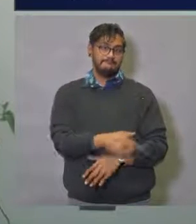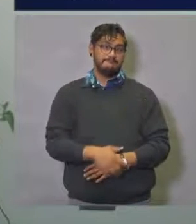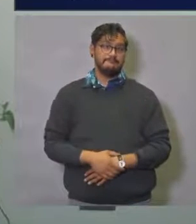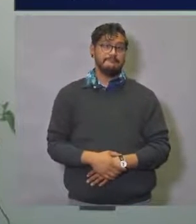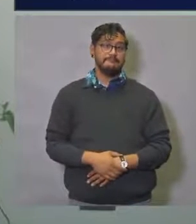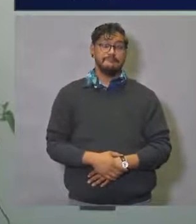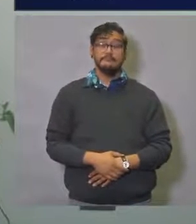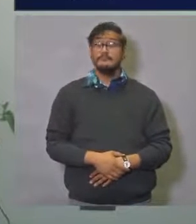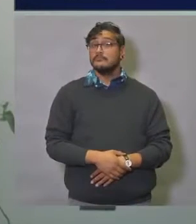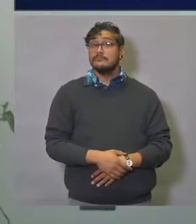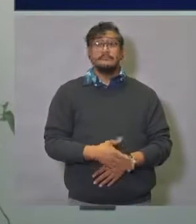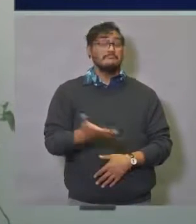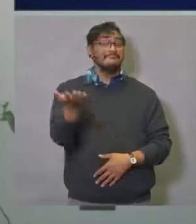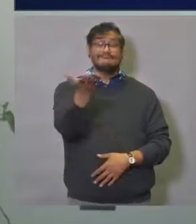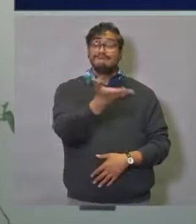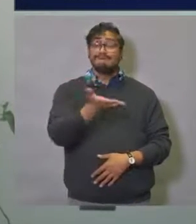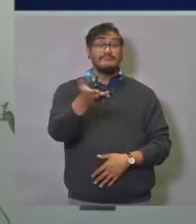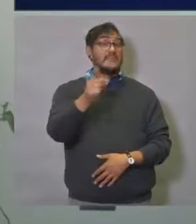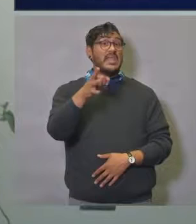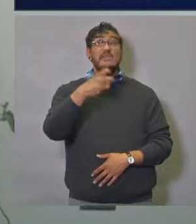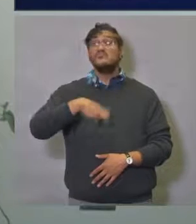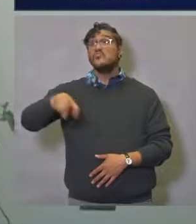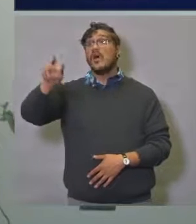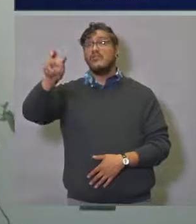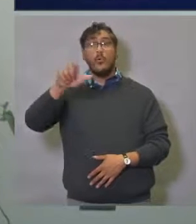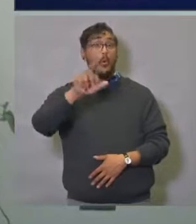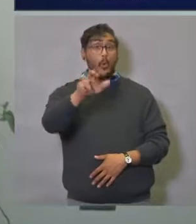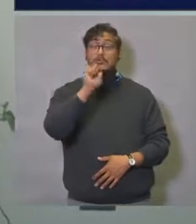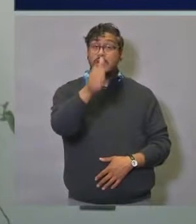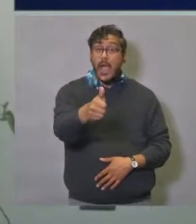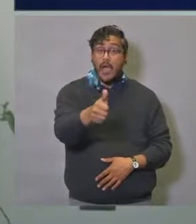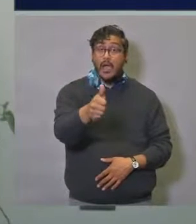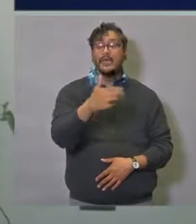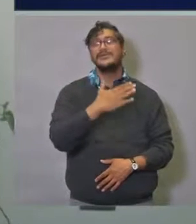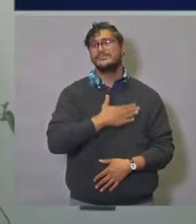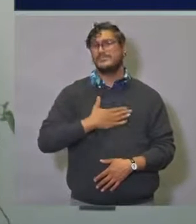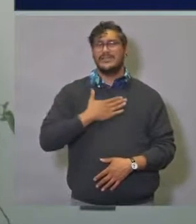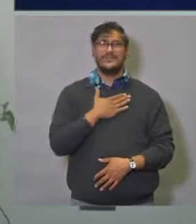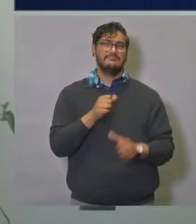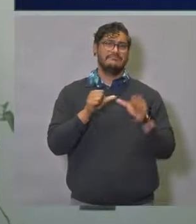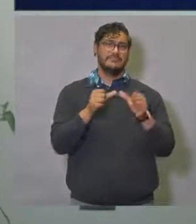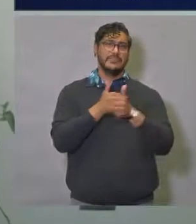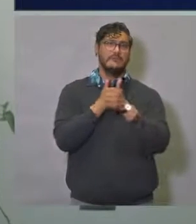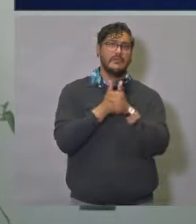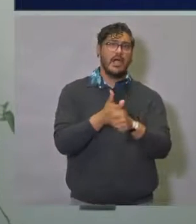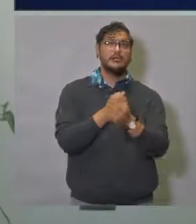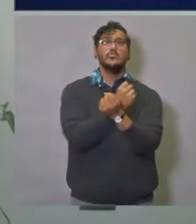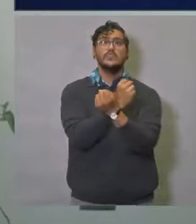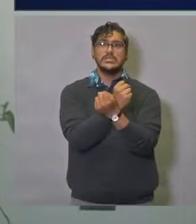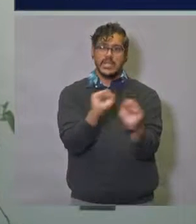FOR ALL OF US, WHETHER WE